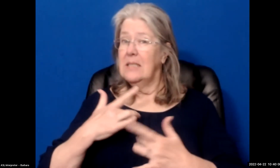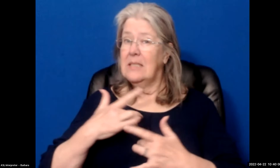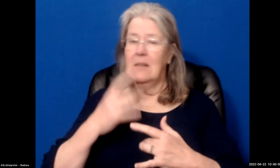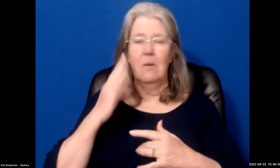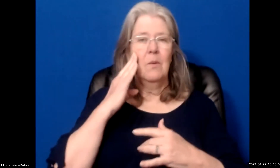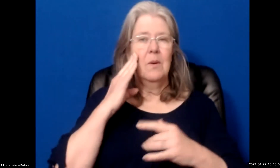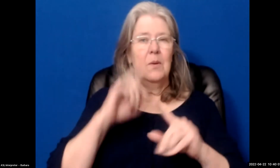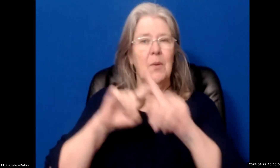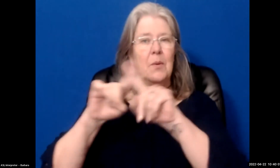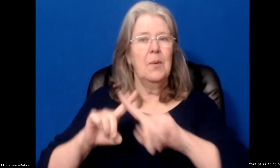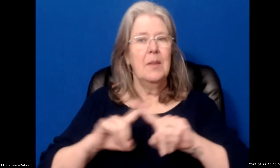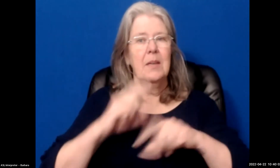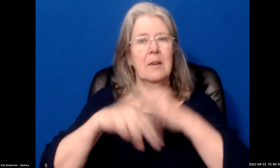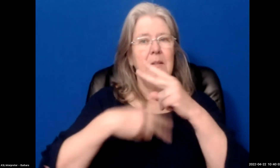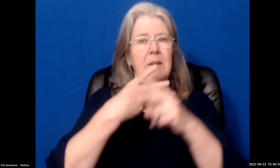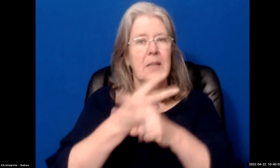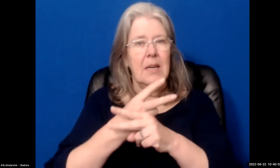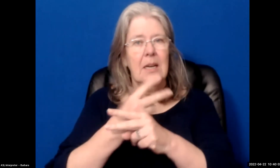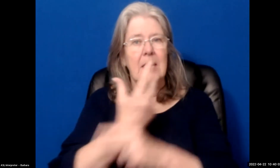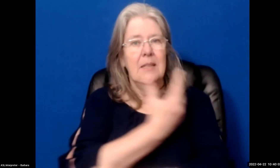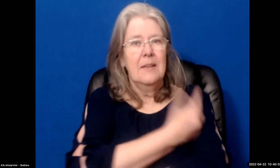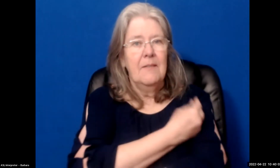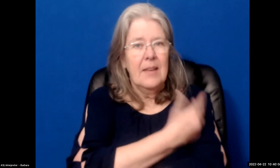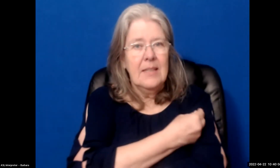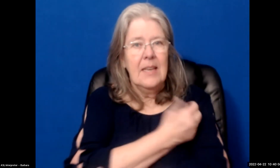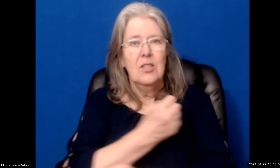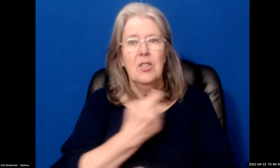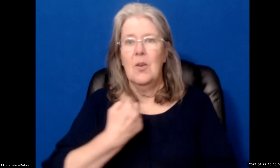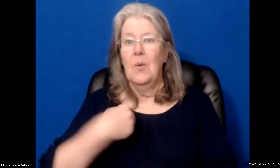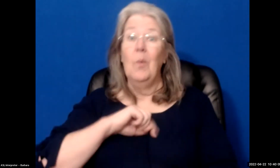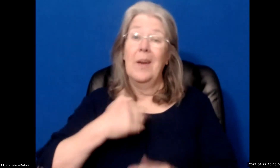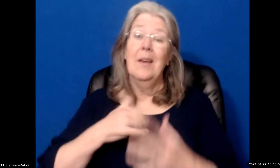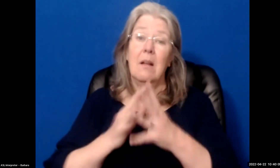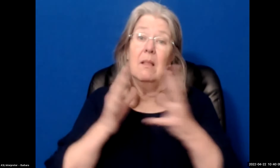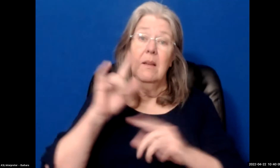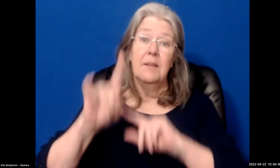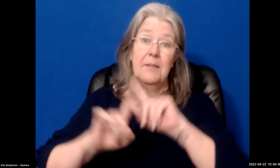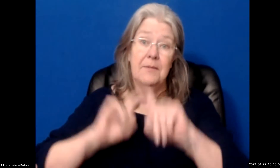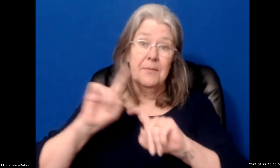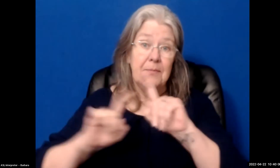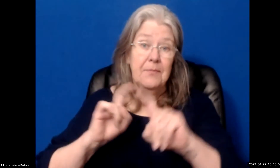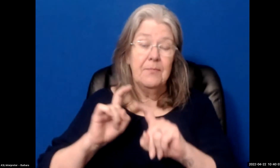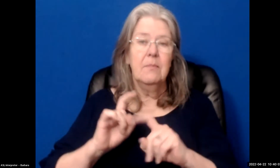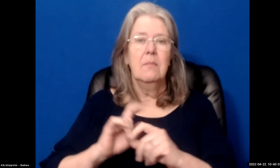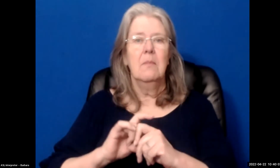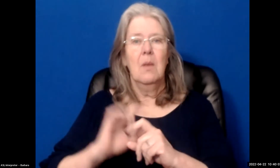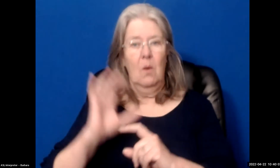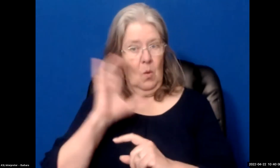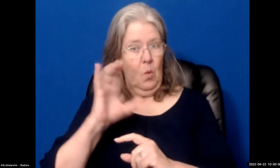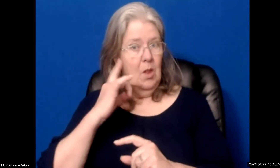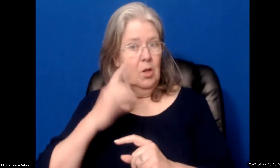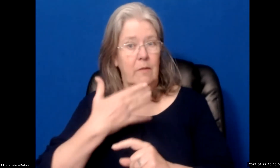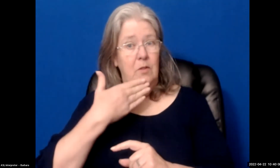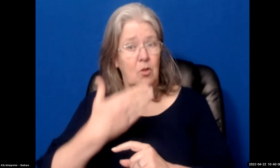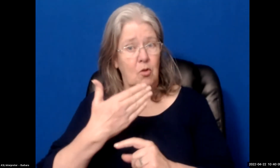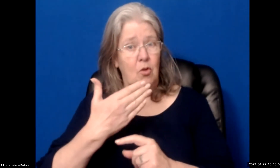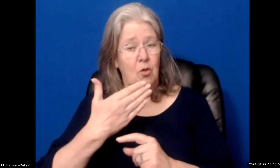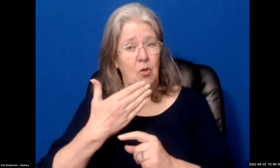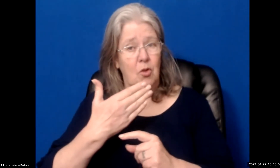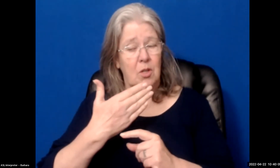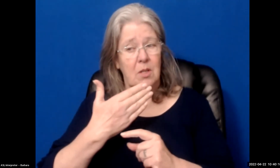vaccination, mRNA, and so we just had questions. We looked for reputable sources of information.